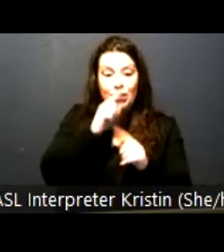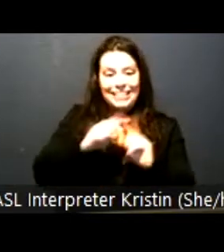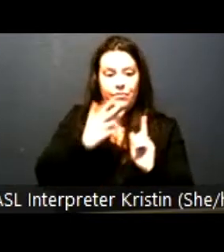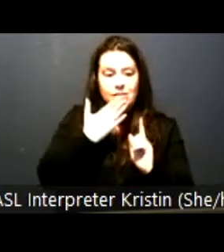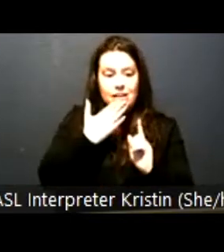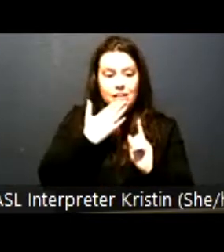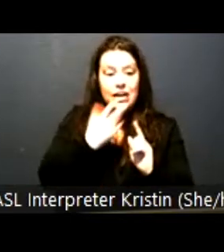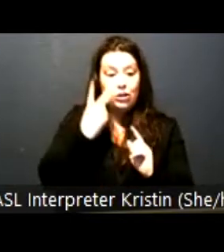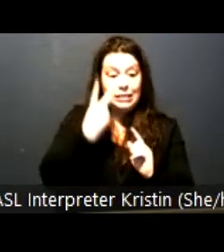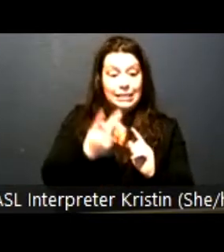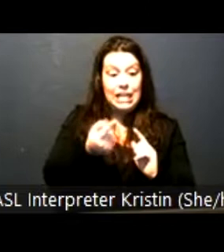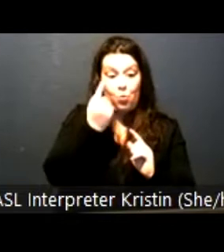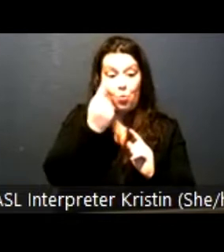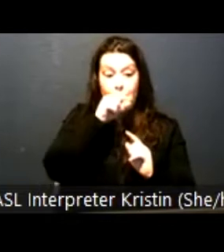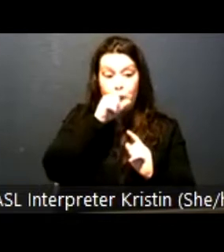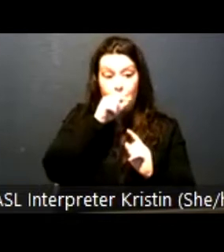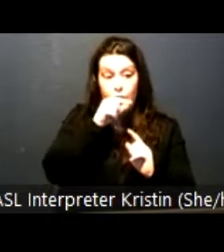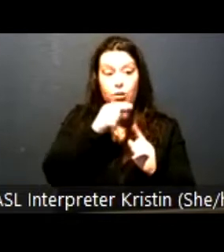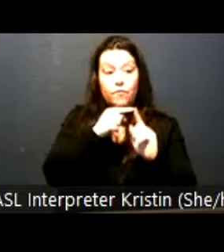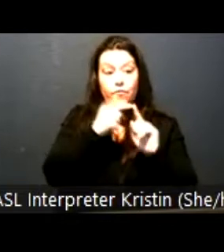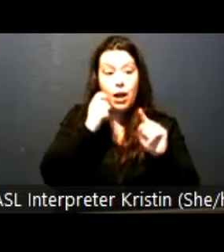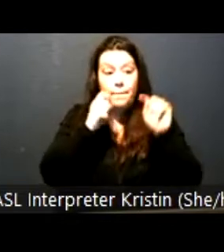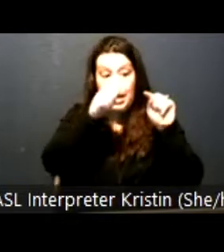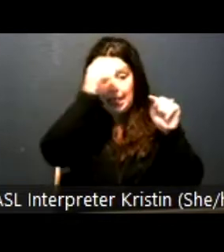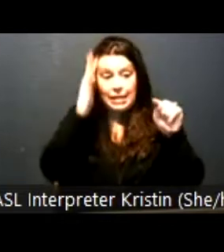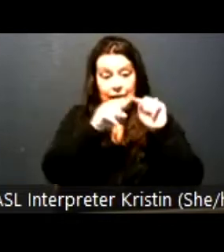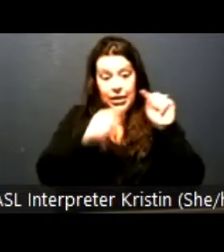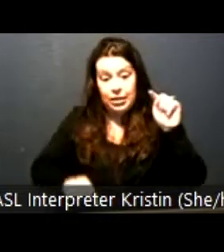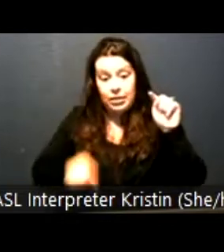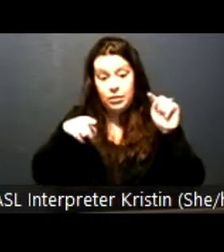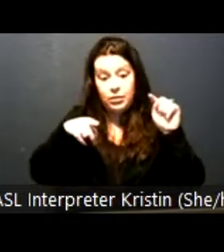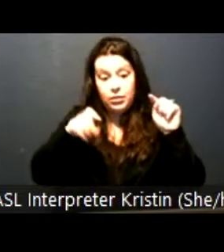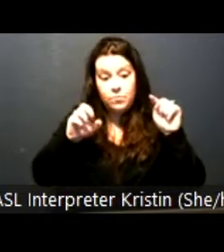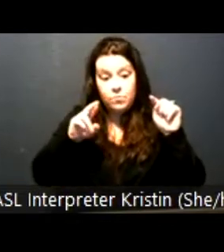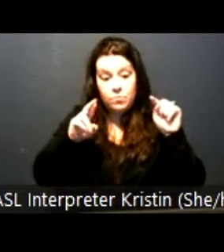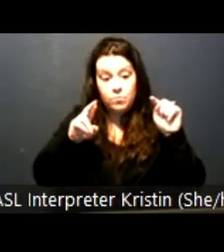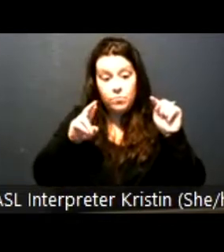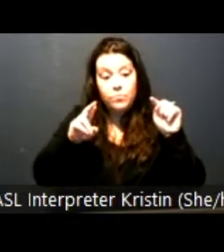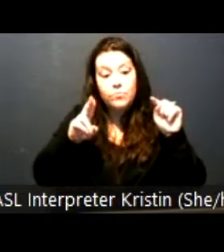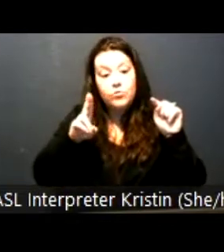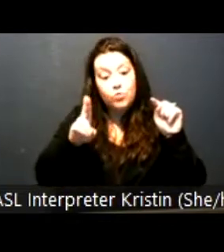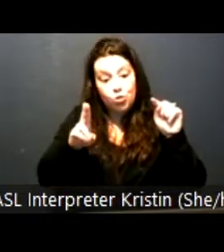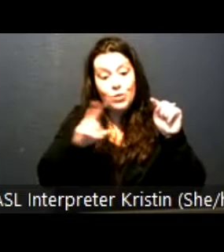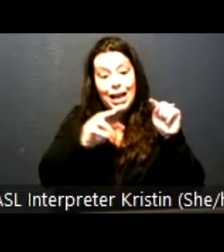the way to Peru that was a female. That was a girl black-bellied plover and we recorded her migration